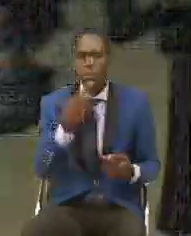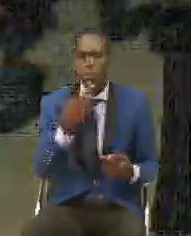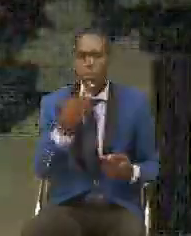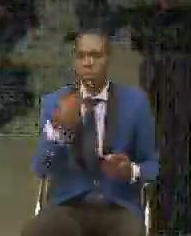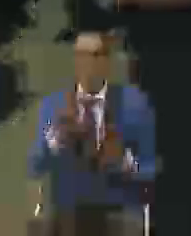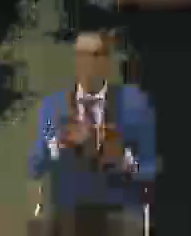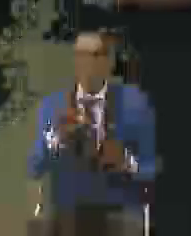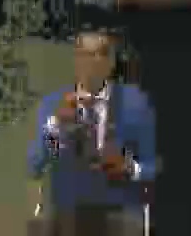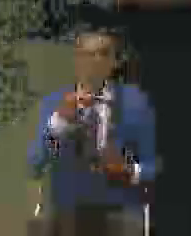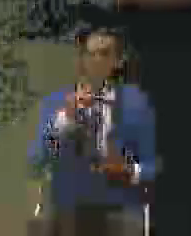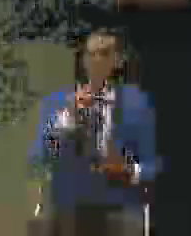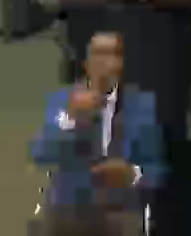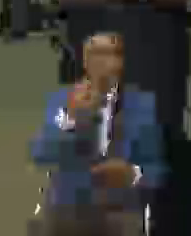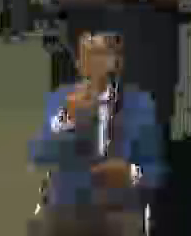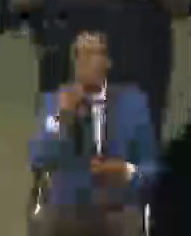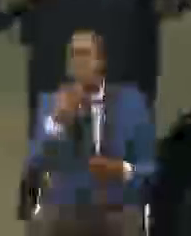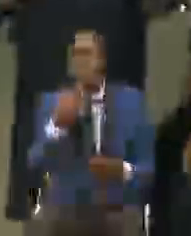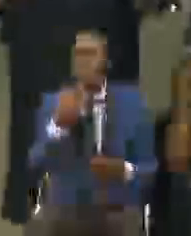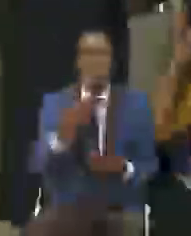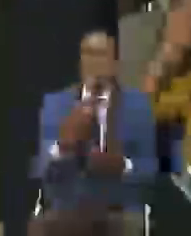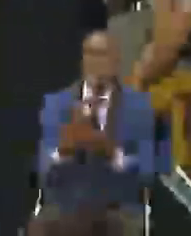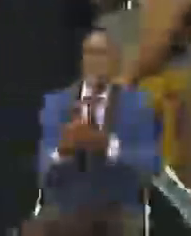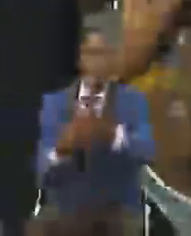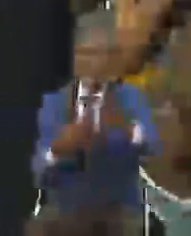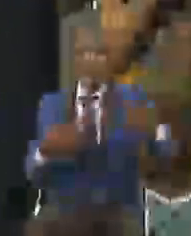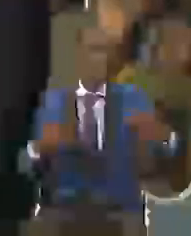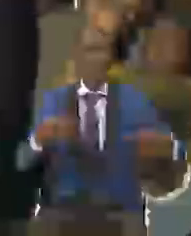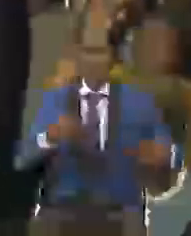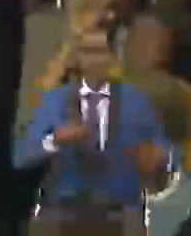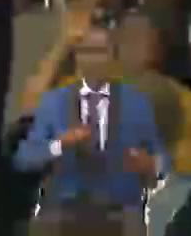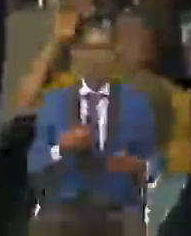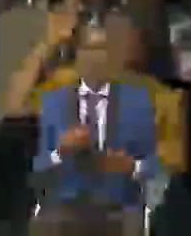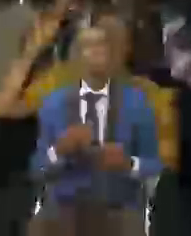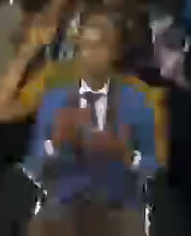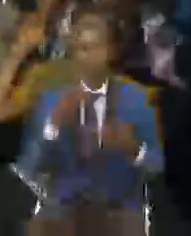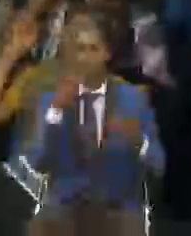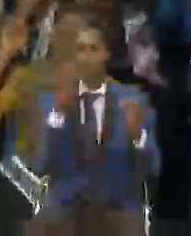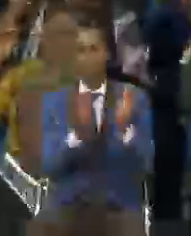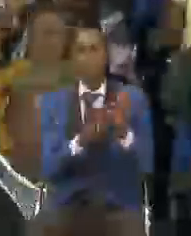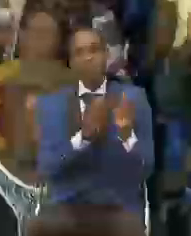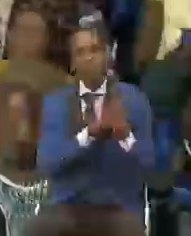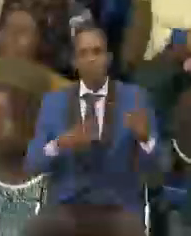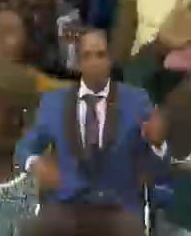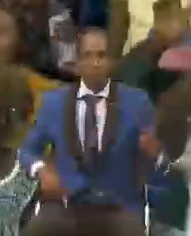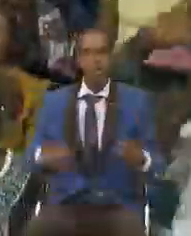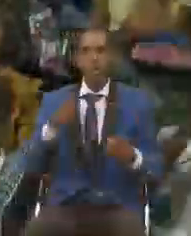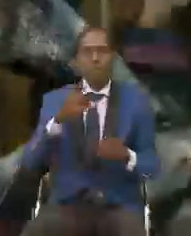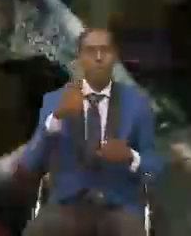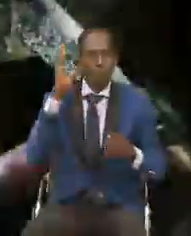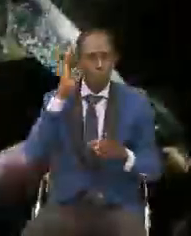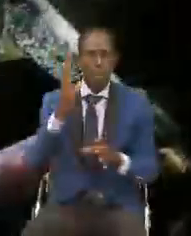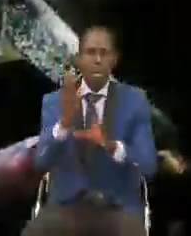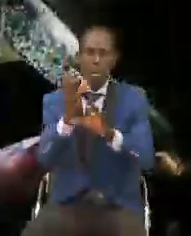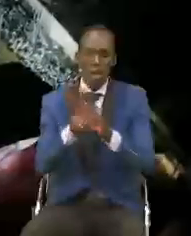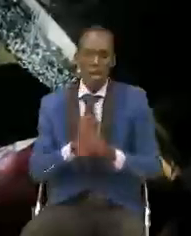am i talking to somebody there tonight preach the lord like joseph add his destiny back